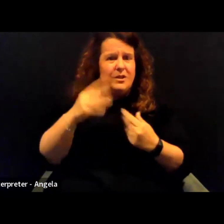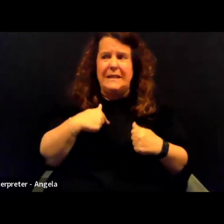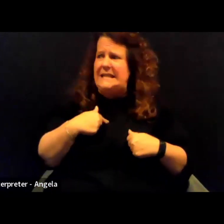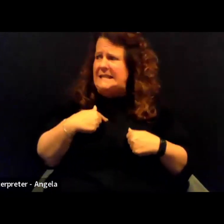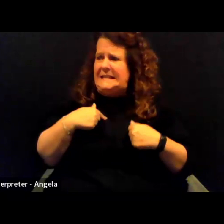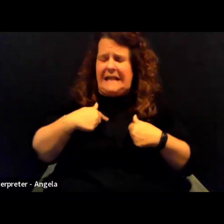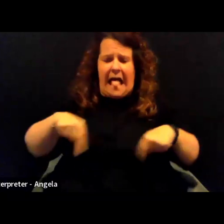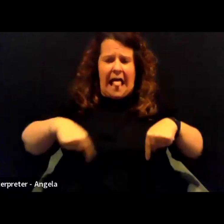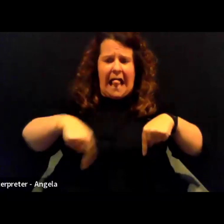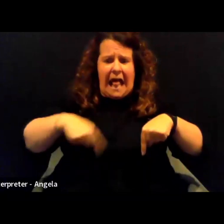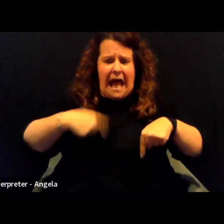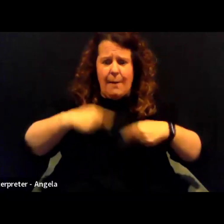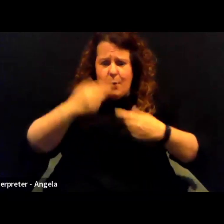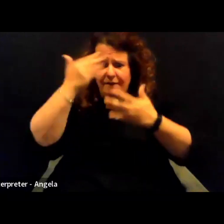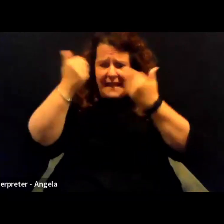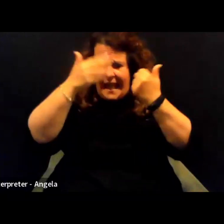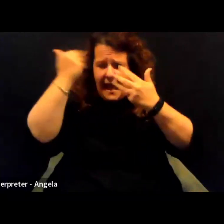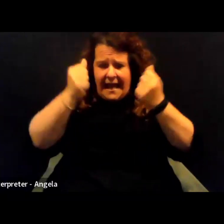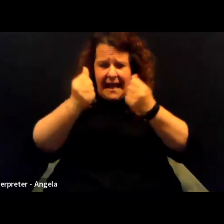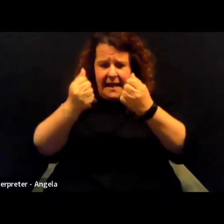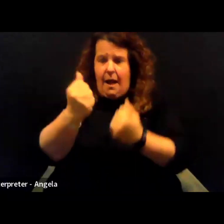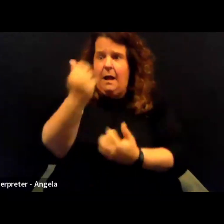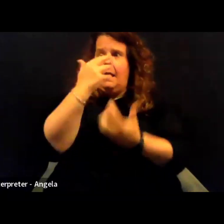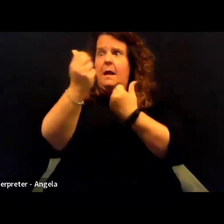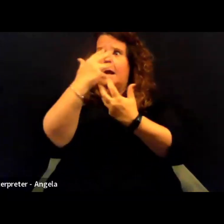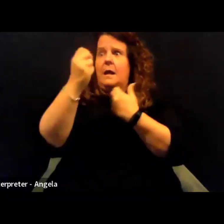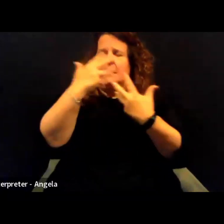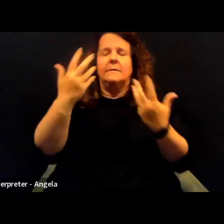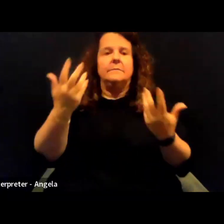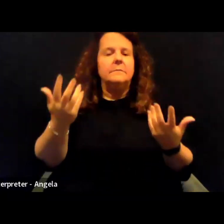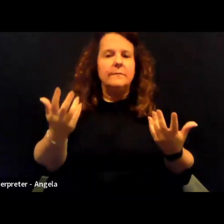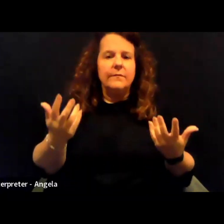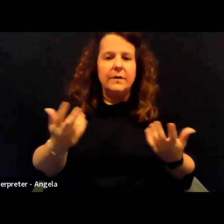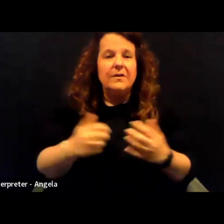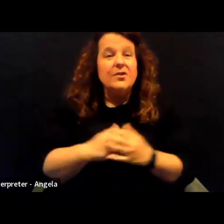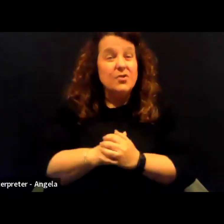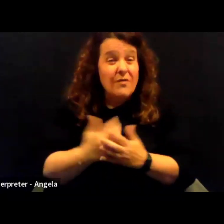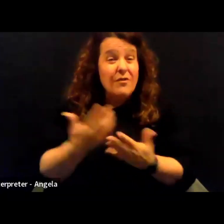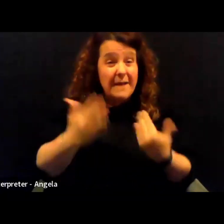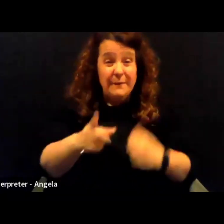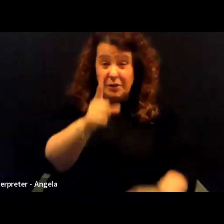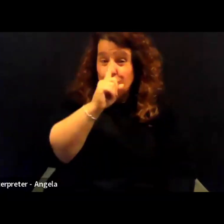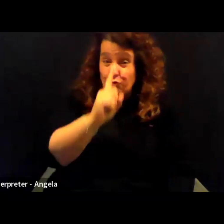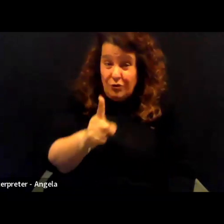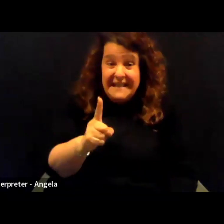There's a lot of legitimate reasons why someone might be showing up with resistance.